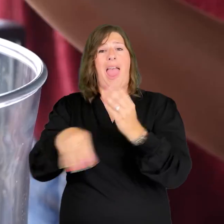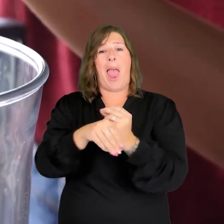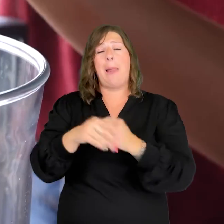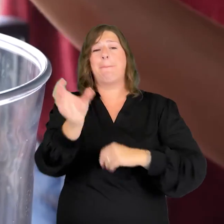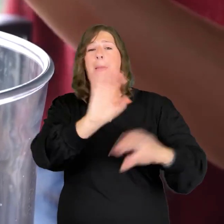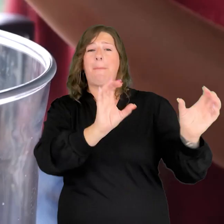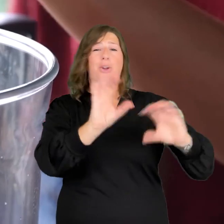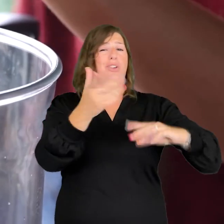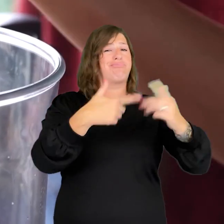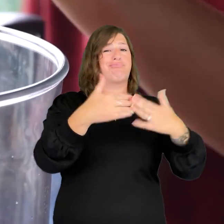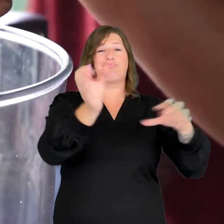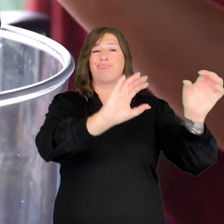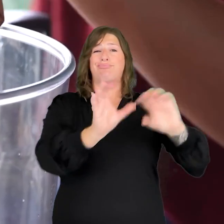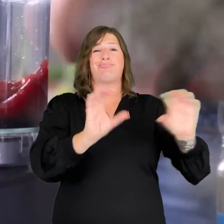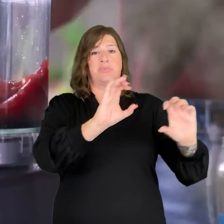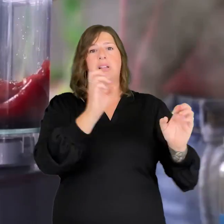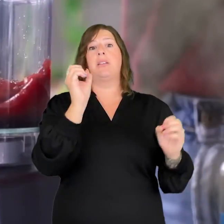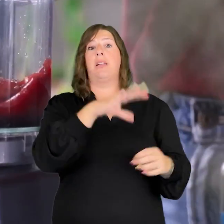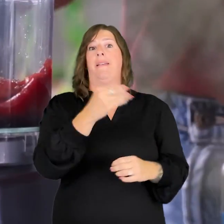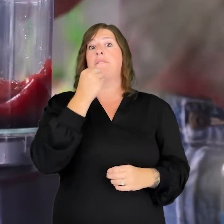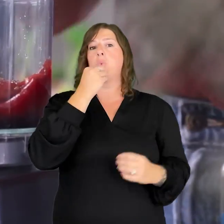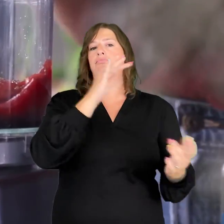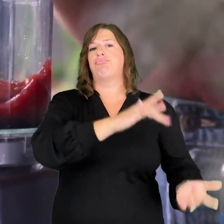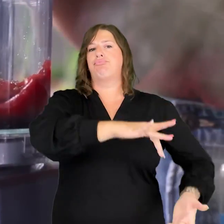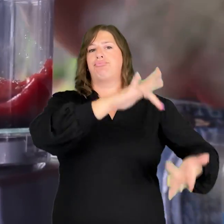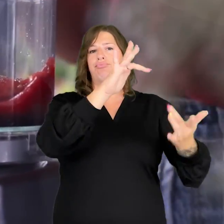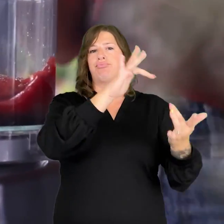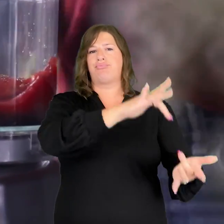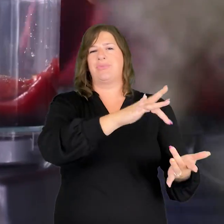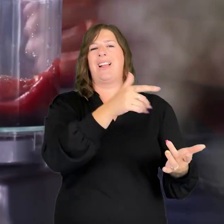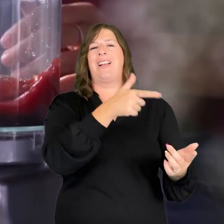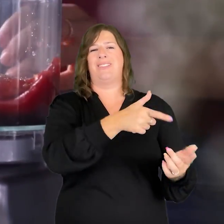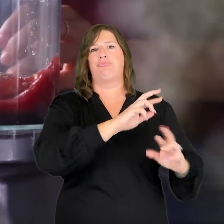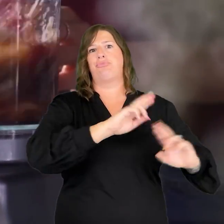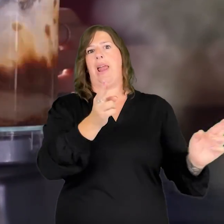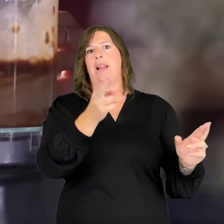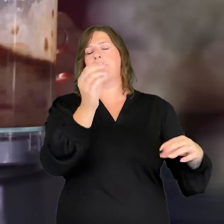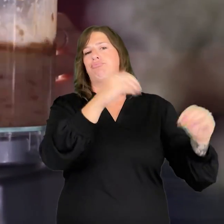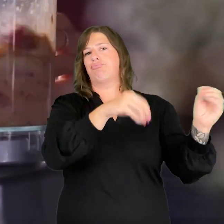and optionally a little bit of black pepper. Then we're going to pop the lid onto it and blitz it up.